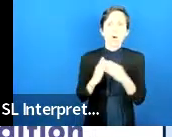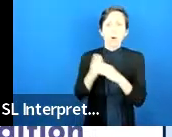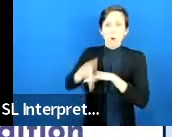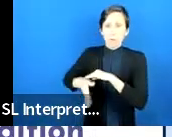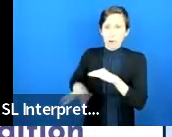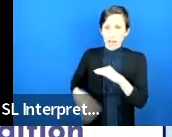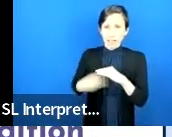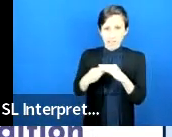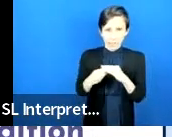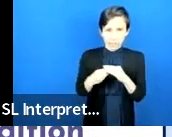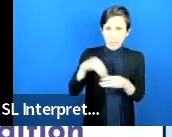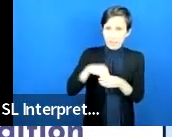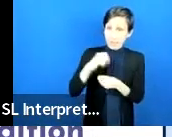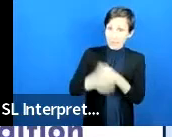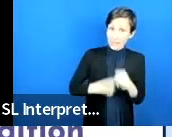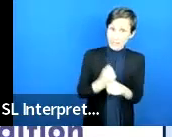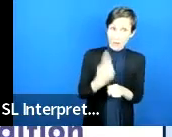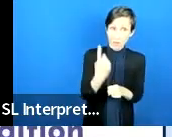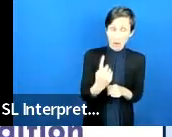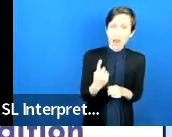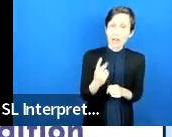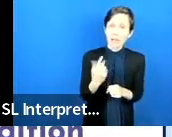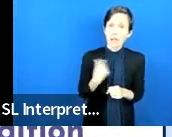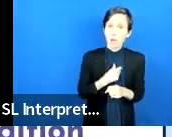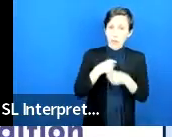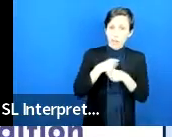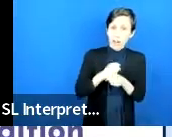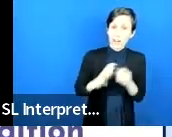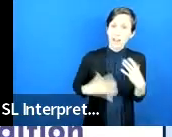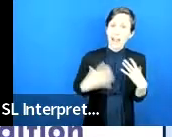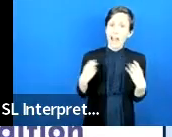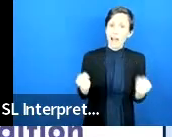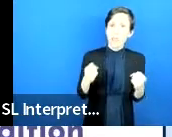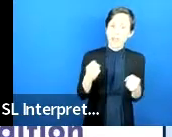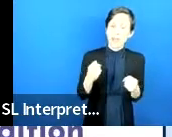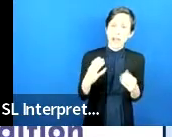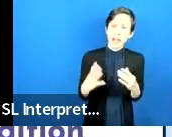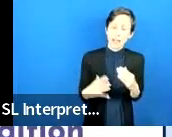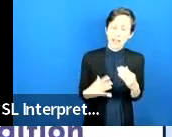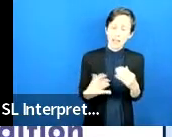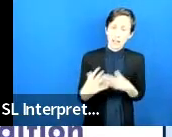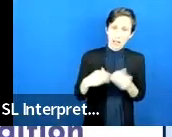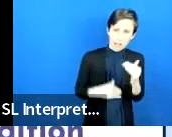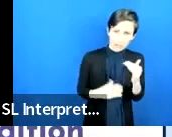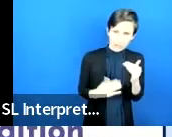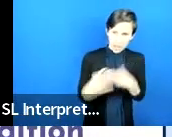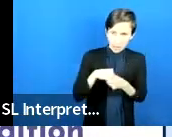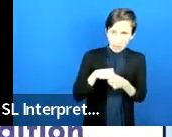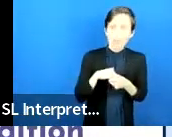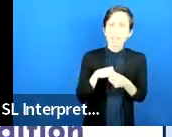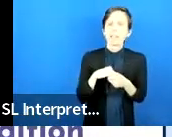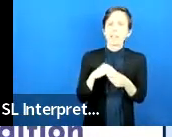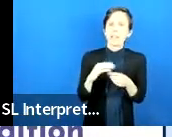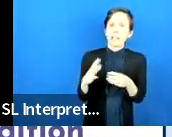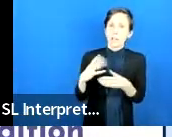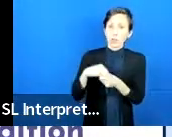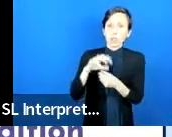In year one. Implementation included the creation of a health equity and inclusion database, chronicling hundreds of de and I health equity